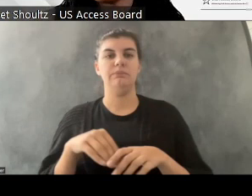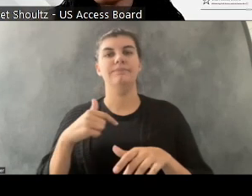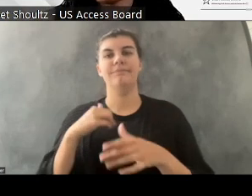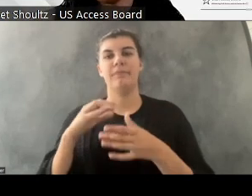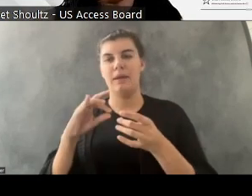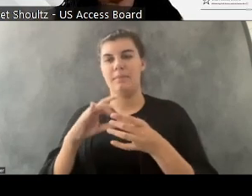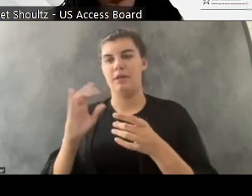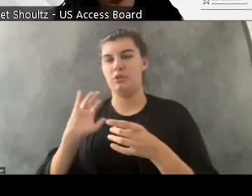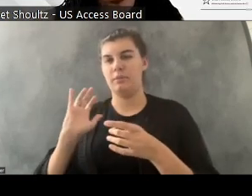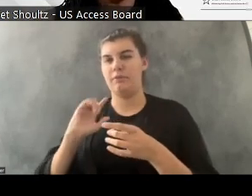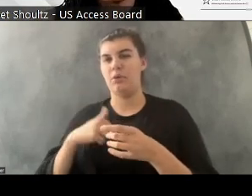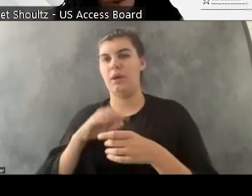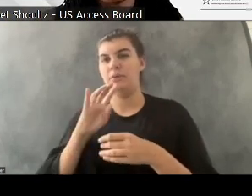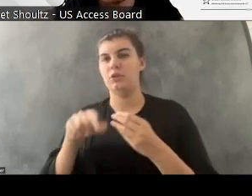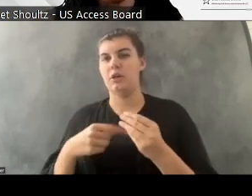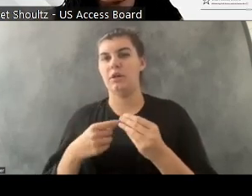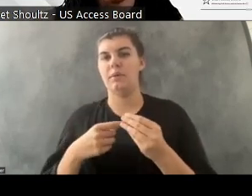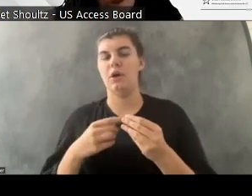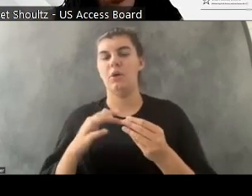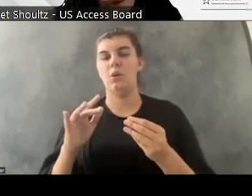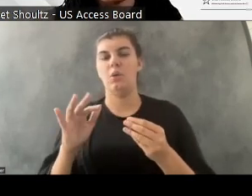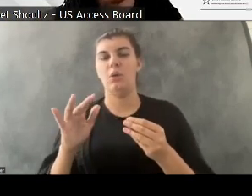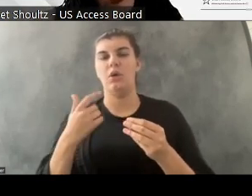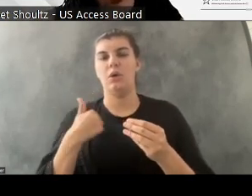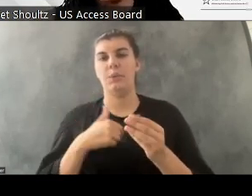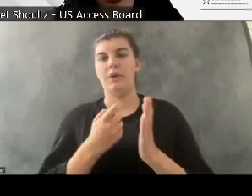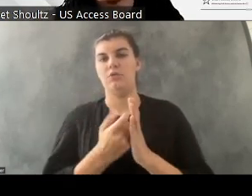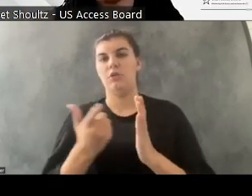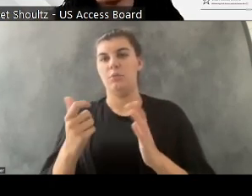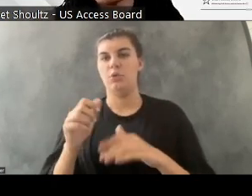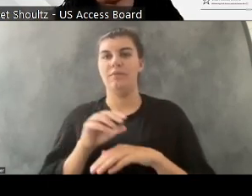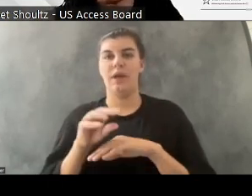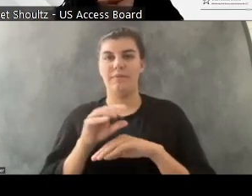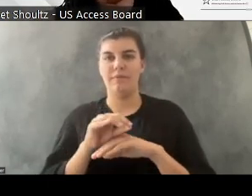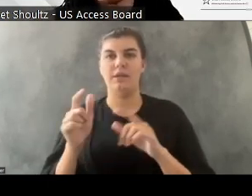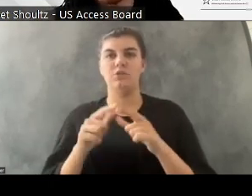So I mentioned this earlier when I was talking about the fact that we removed advisory language